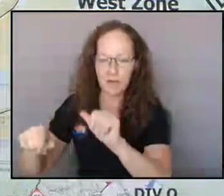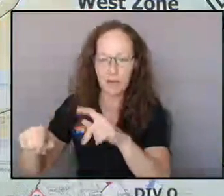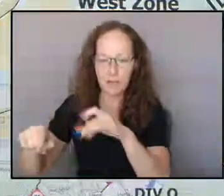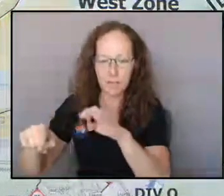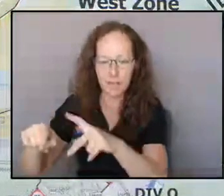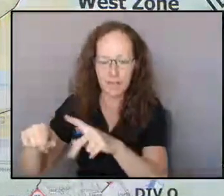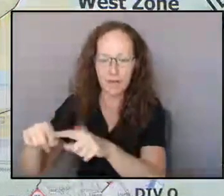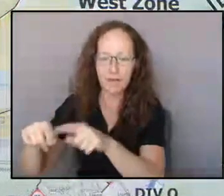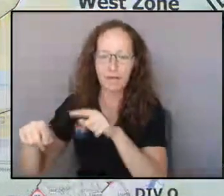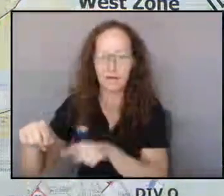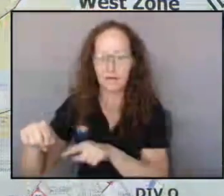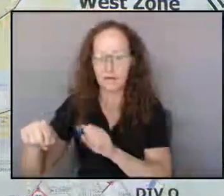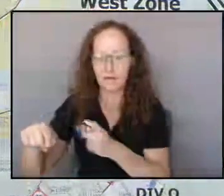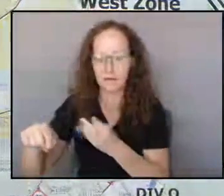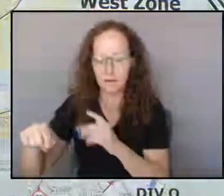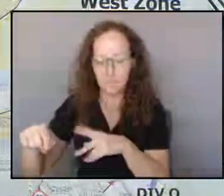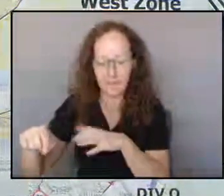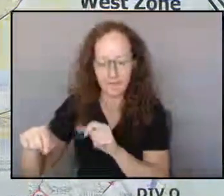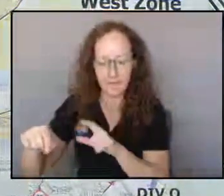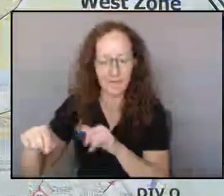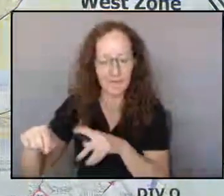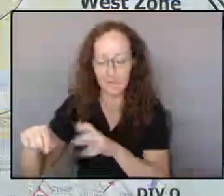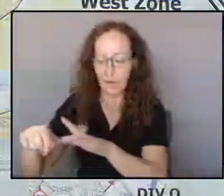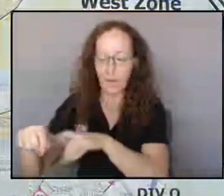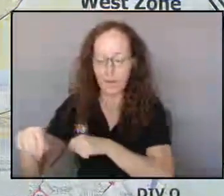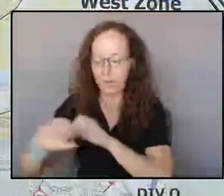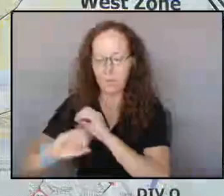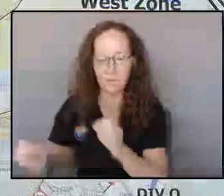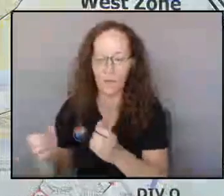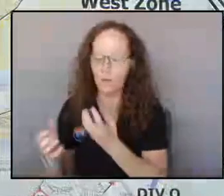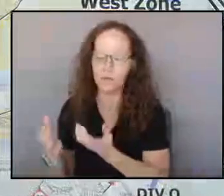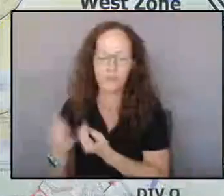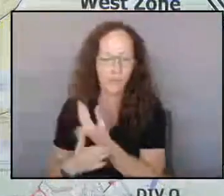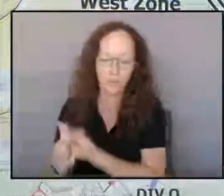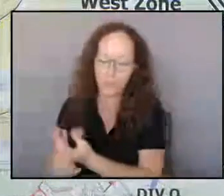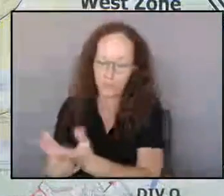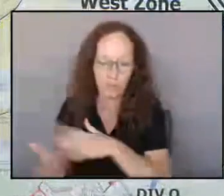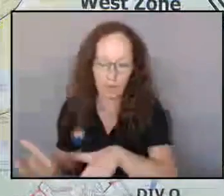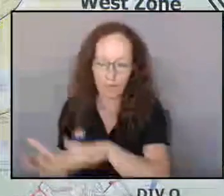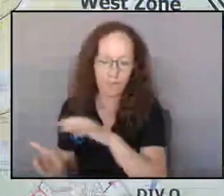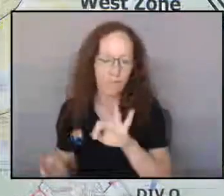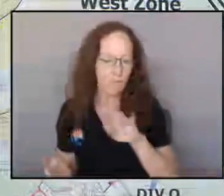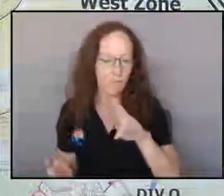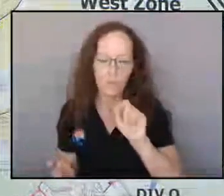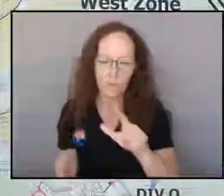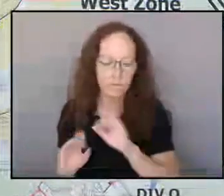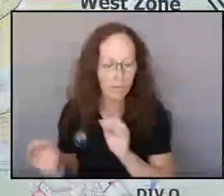THAT WILL TAKE A SIGNIFICANT AMOUNT OF TIME. CONCURRENT WITH THAT EFFORT, WE'LL CONTINUE TO WORK ON THIS DOZER LINE, GET THIS TIED IN.